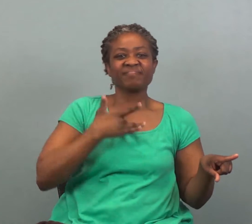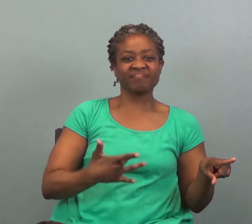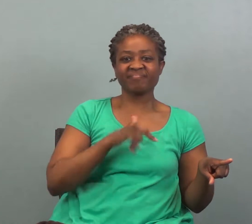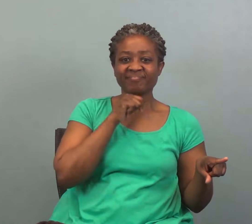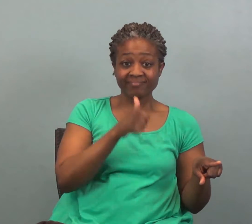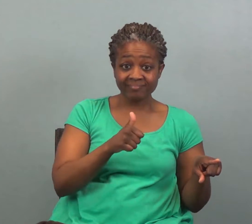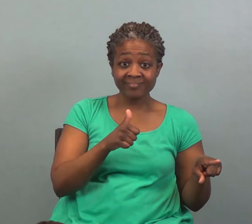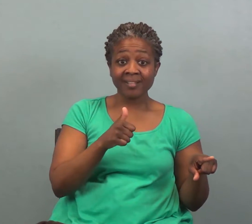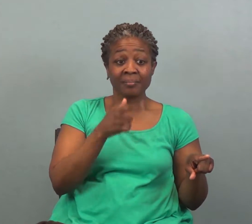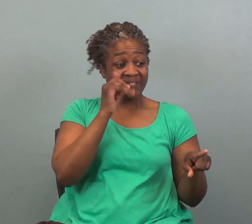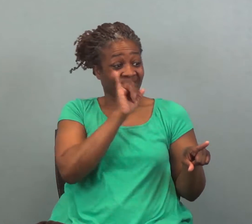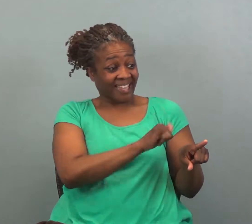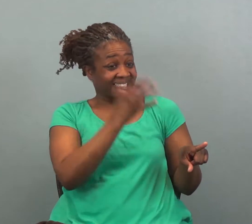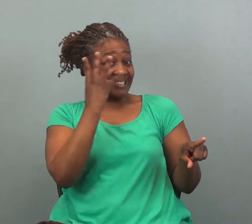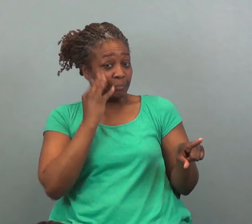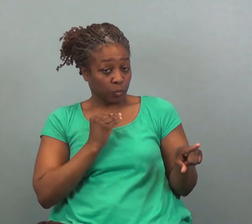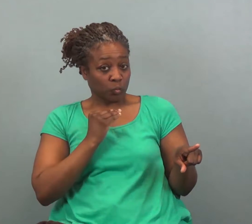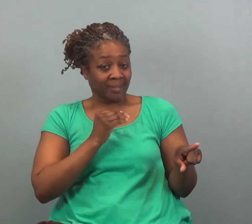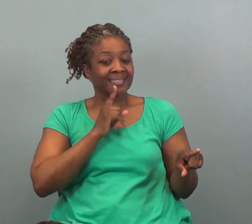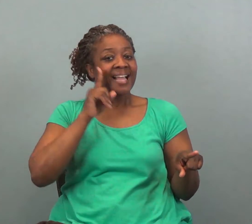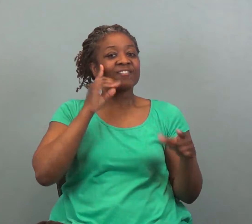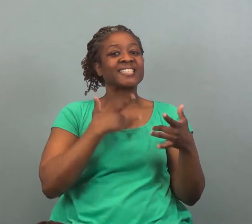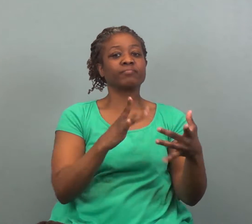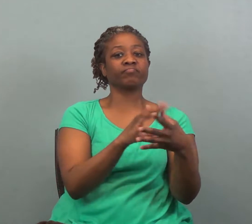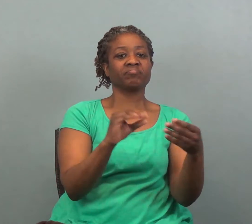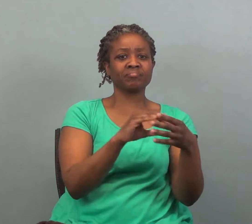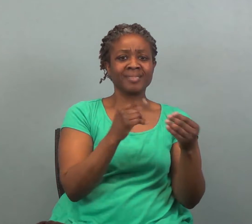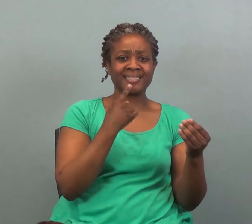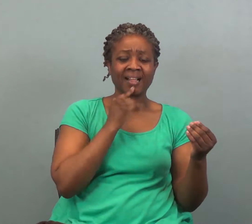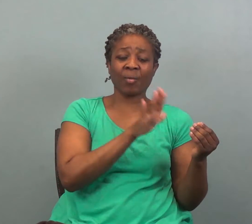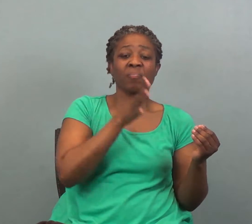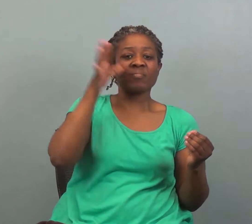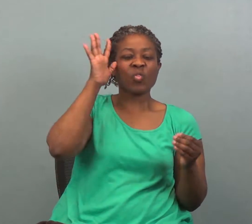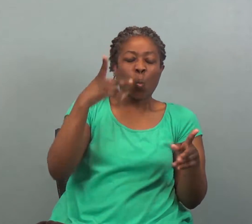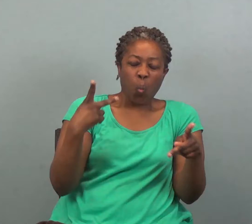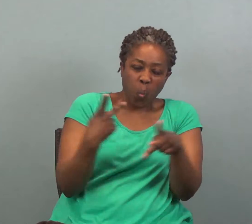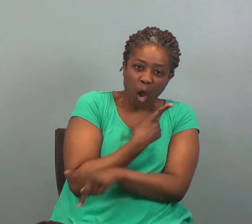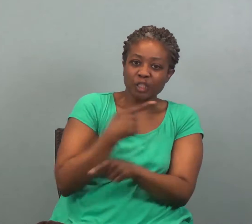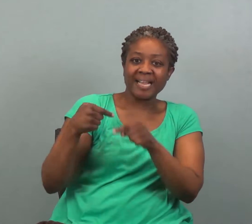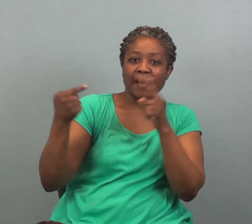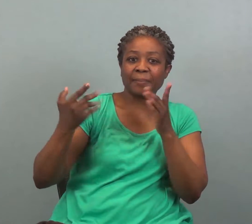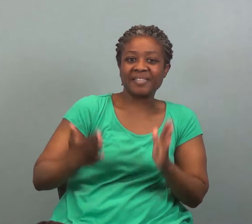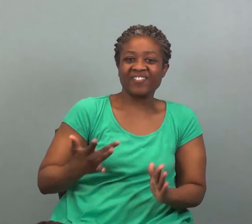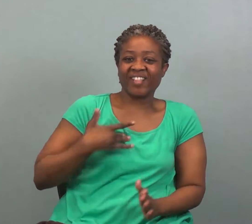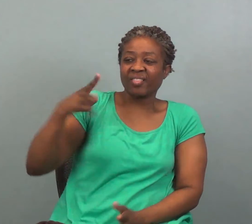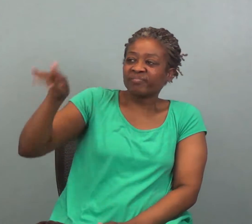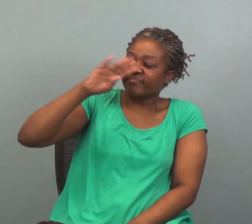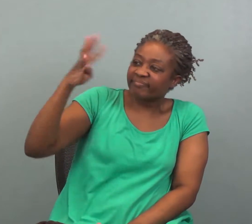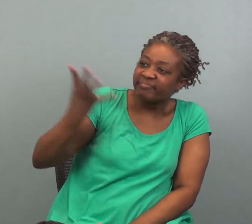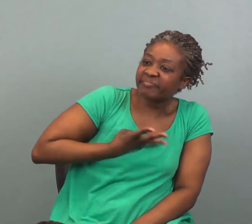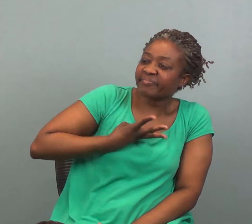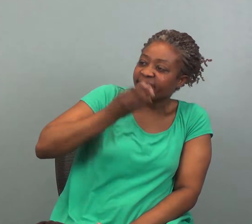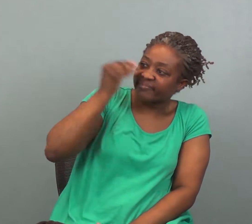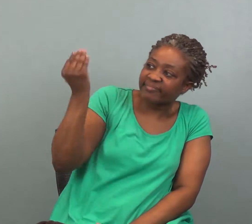Deaf people, on the other hand, can't. For this reason, you will often hear Deaf people speaking about their parents as their worst enemies: their parents ignore them, push them aside,